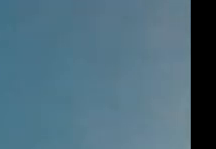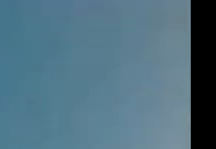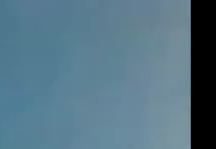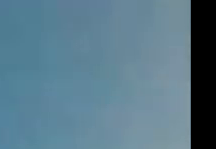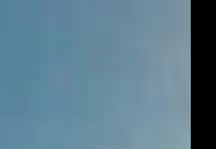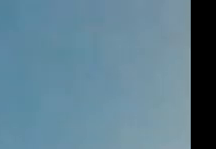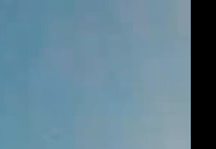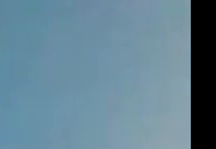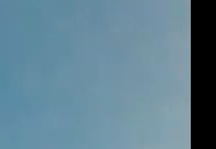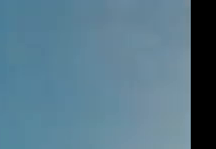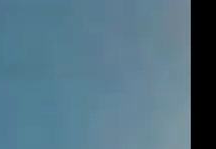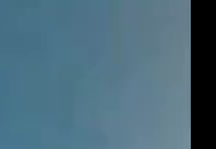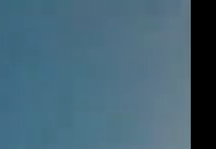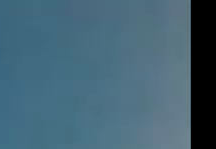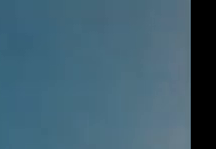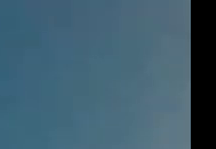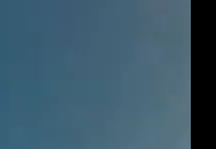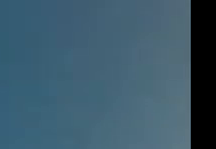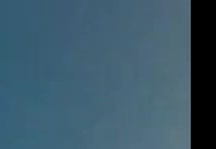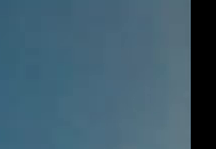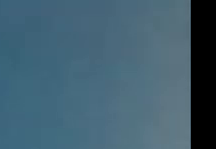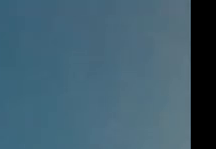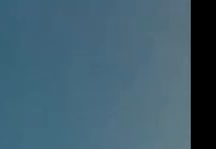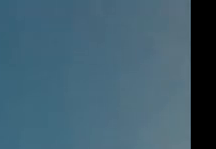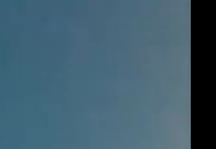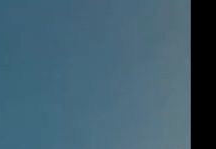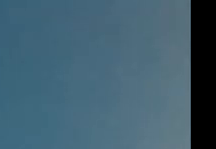"And I need to end this session. But before I do,